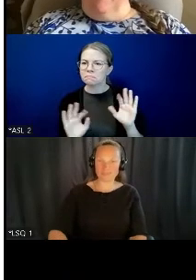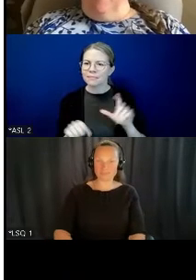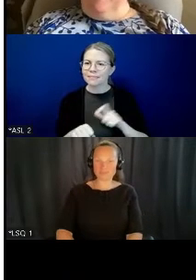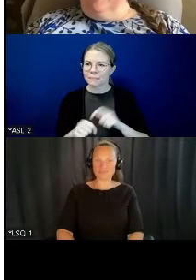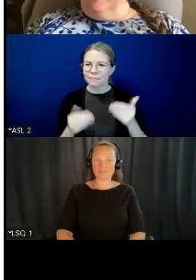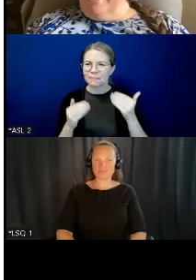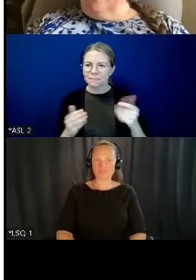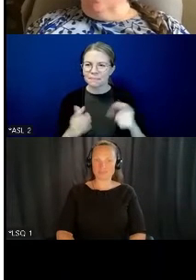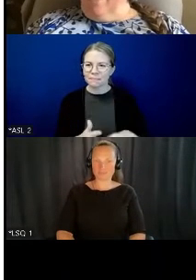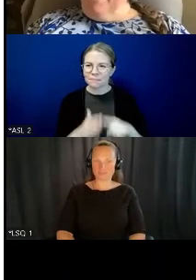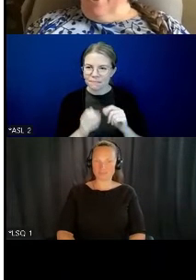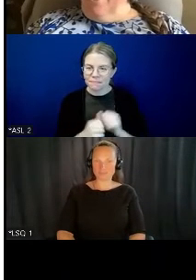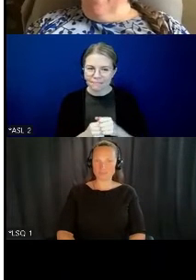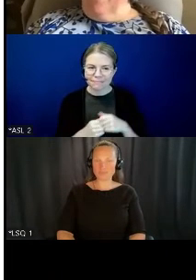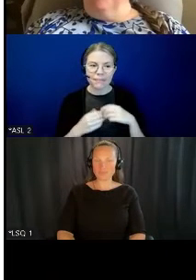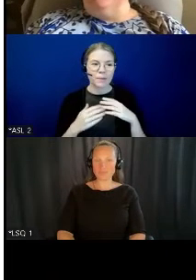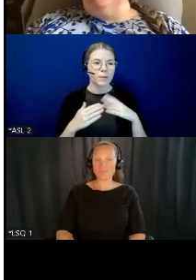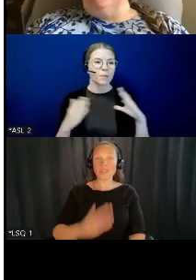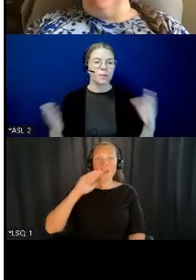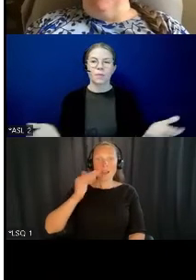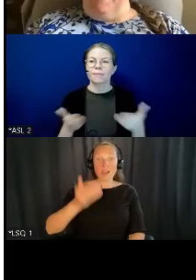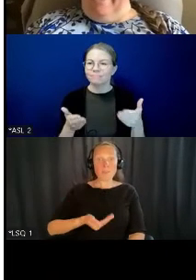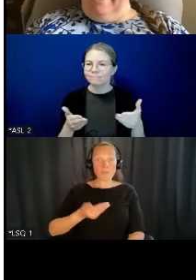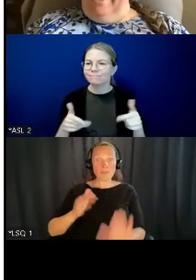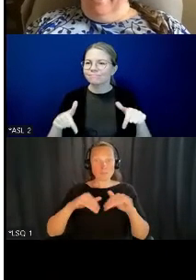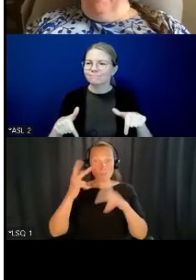WELCOME, EVERYONE, TO TODAY'S WEBINAR ON THE BASICS OF A BILL.